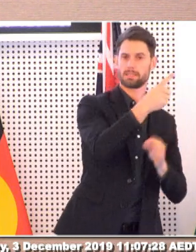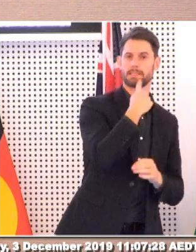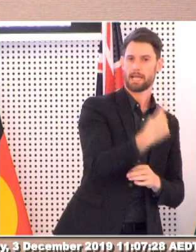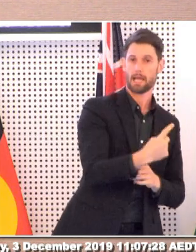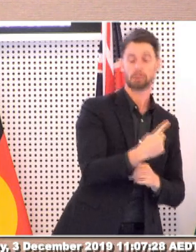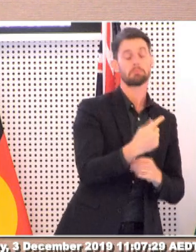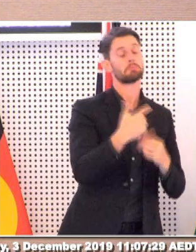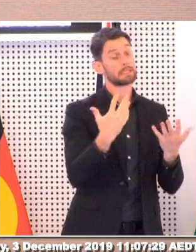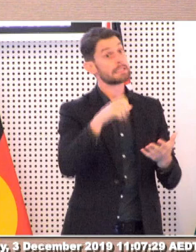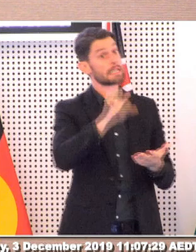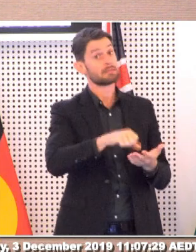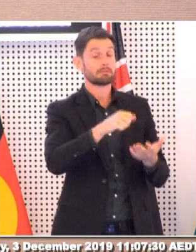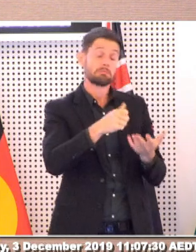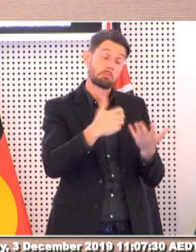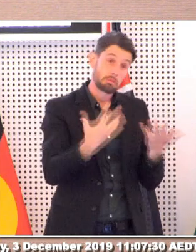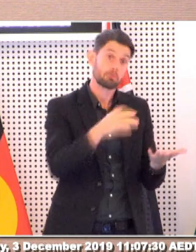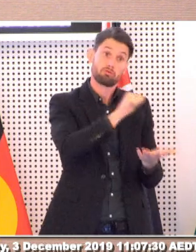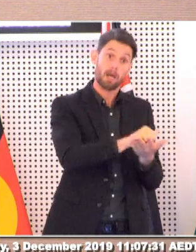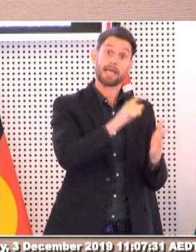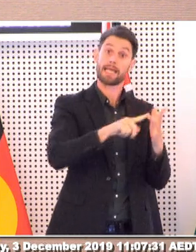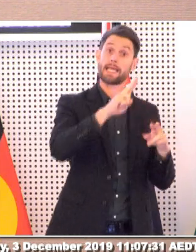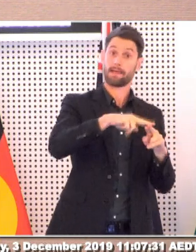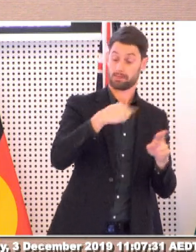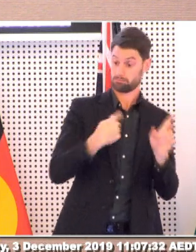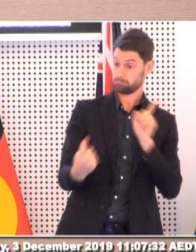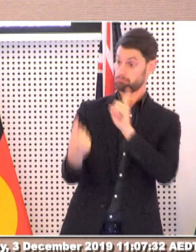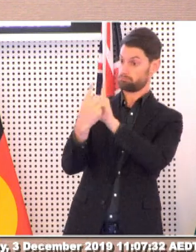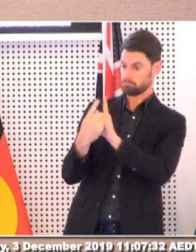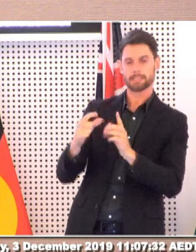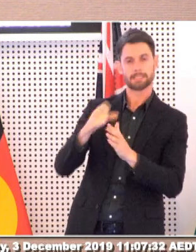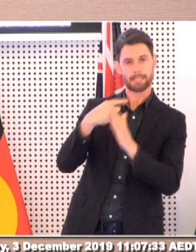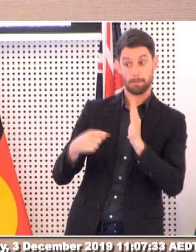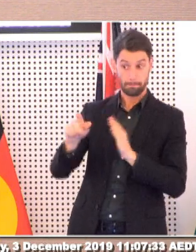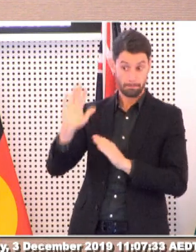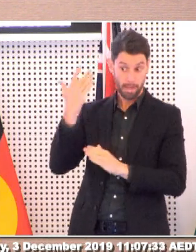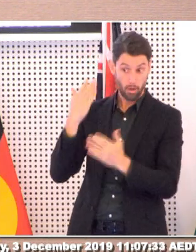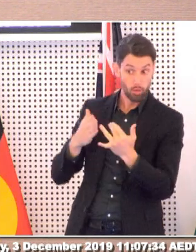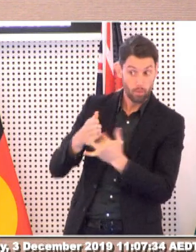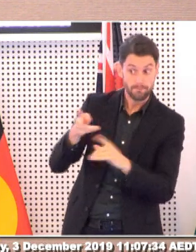It is incredibly traumatic to speak about some of these things, and we should respect and understand that